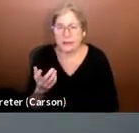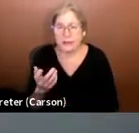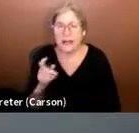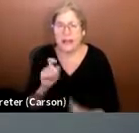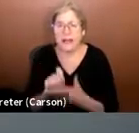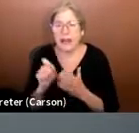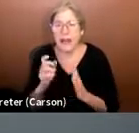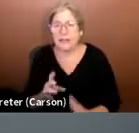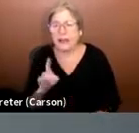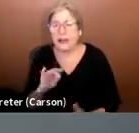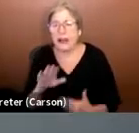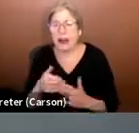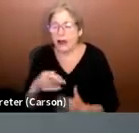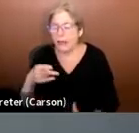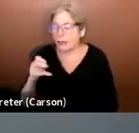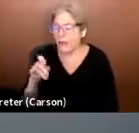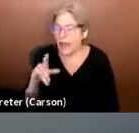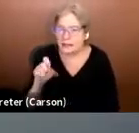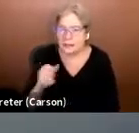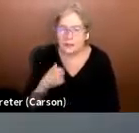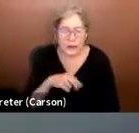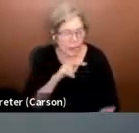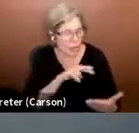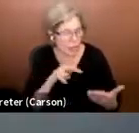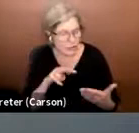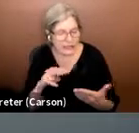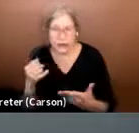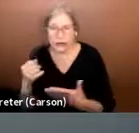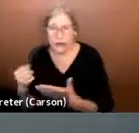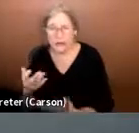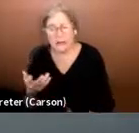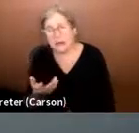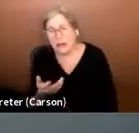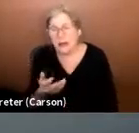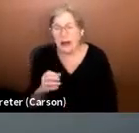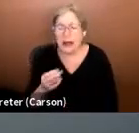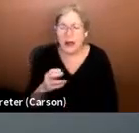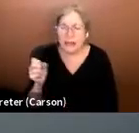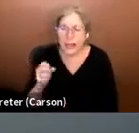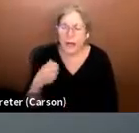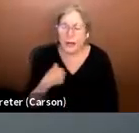all the pencils and we looked at them . We're like, yeah, we need to add